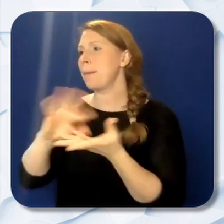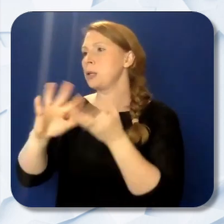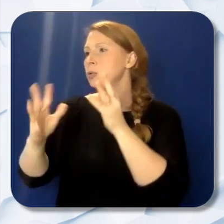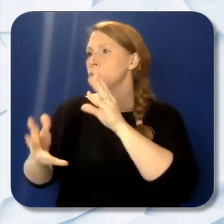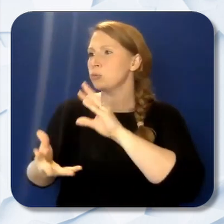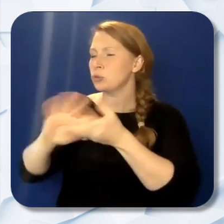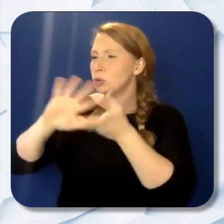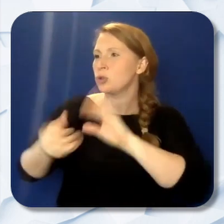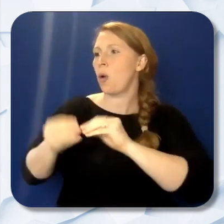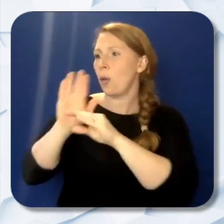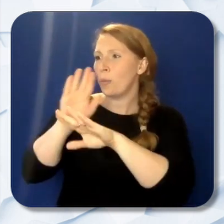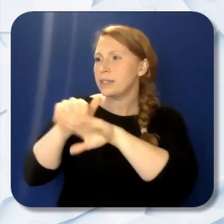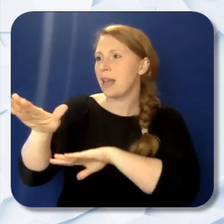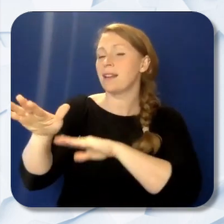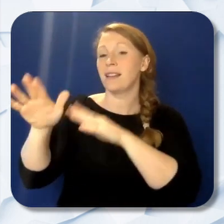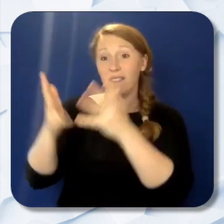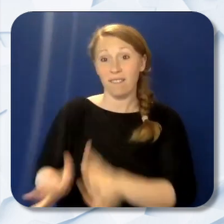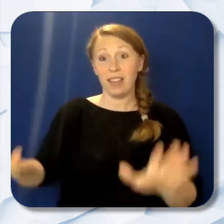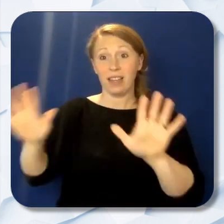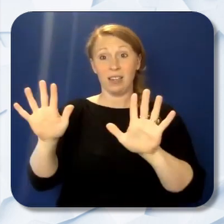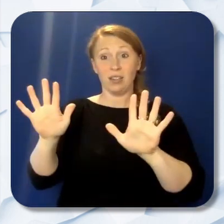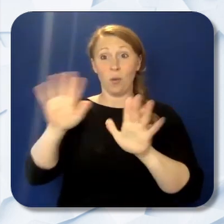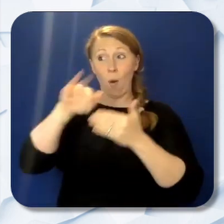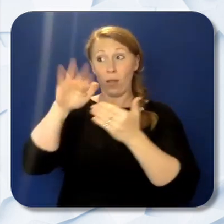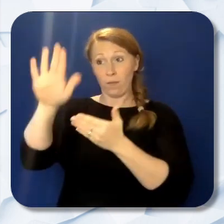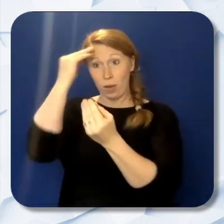at that point we will take it from there. We'll pass your information along to the manufacturer